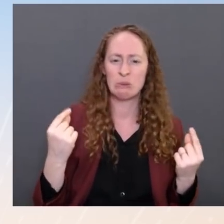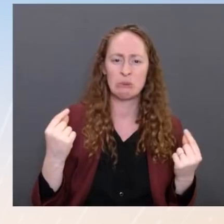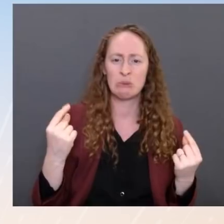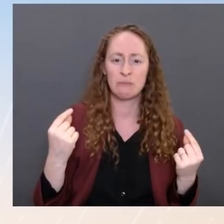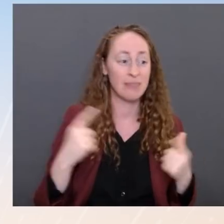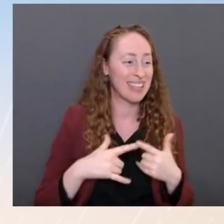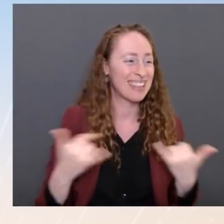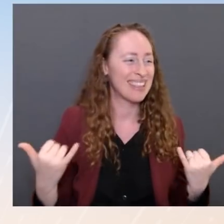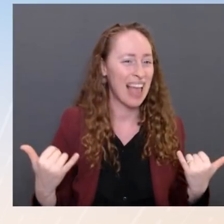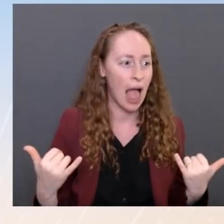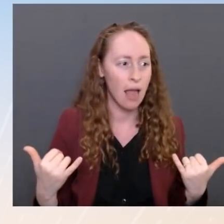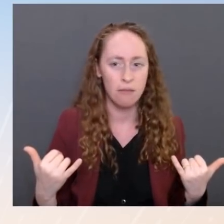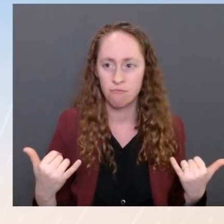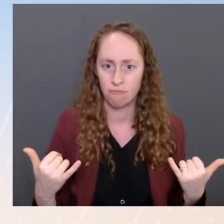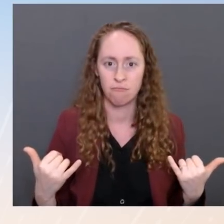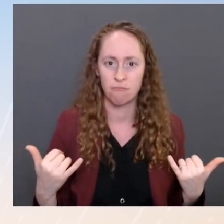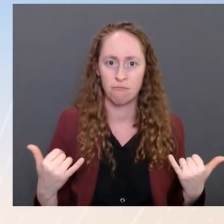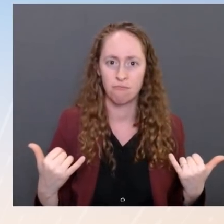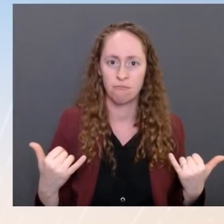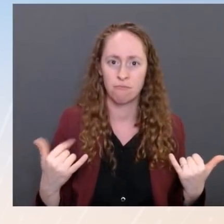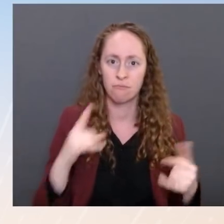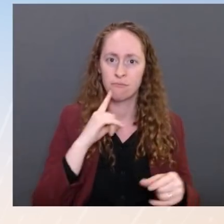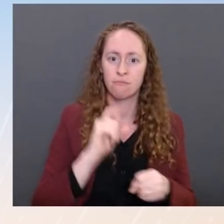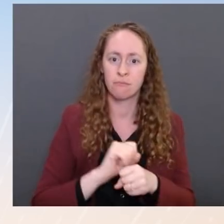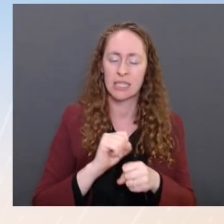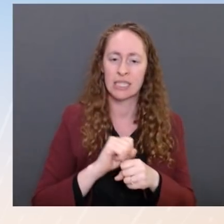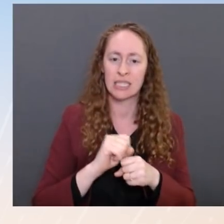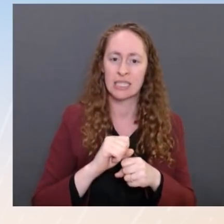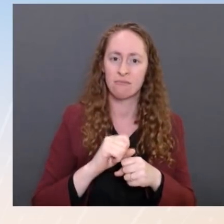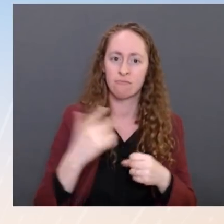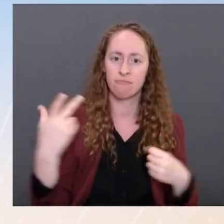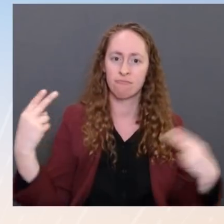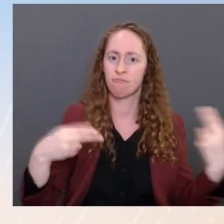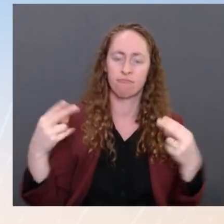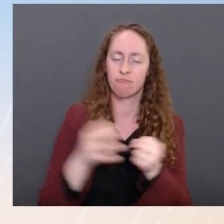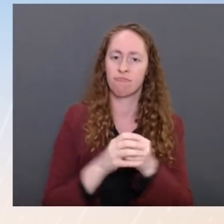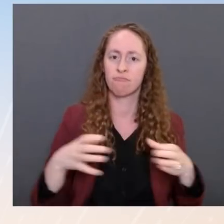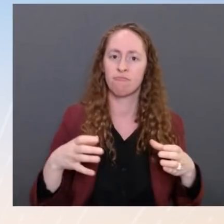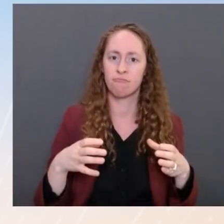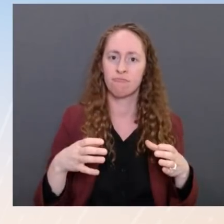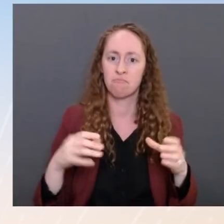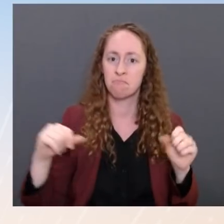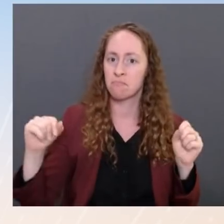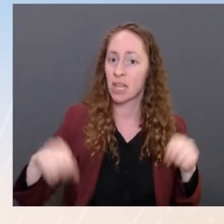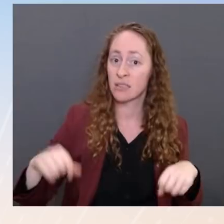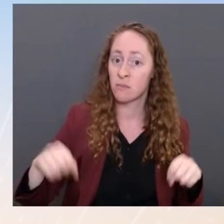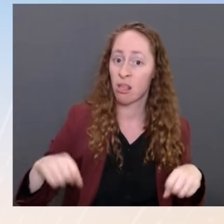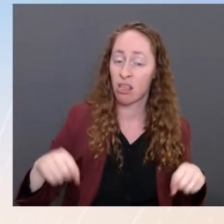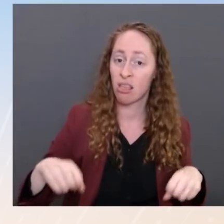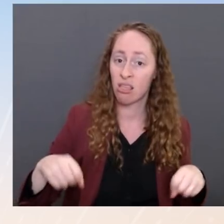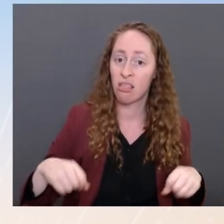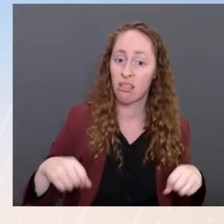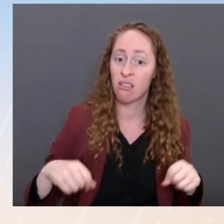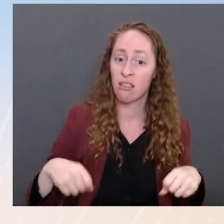of having them in the Alliance greater than the risk of the provocation? Ms. Psaki: Well, I would go --